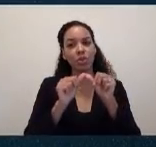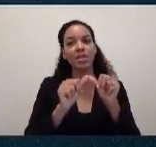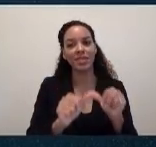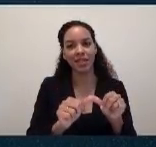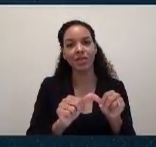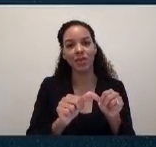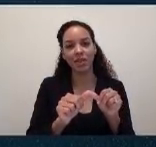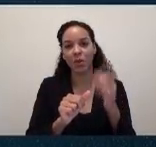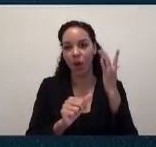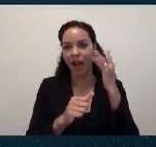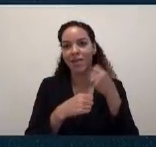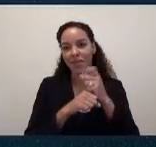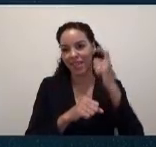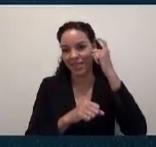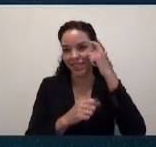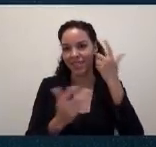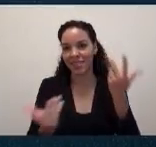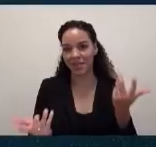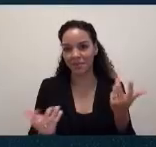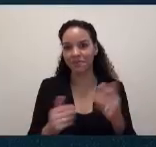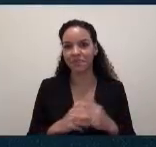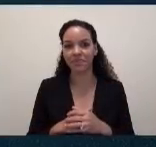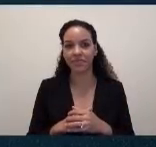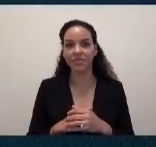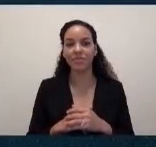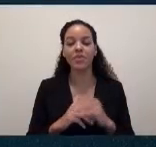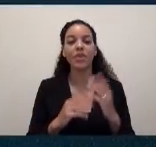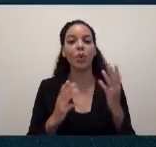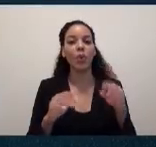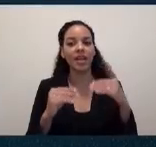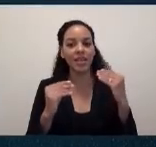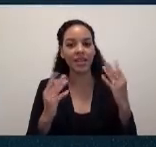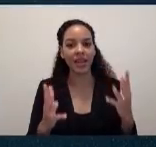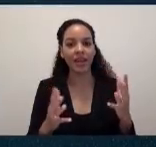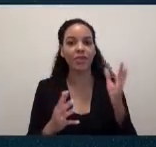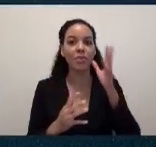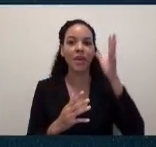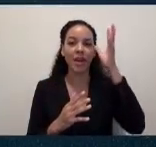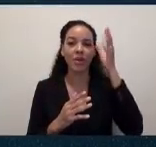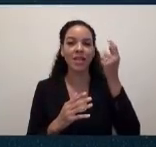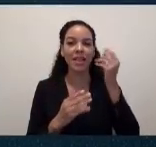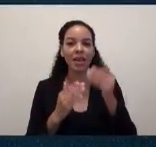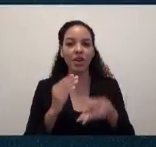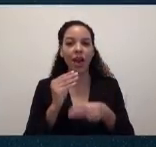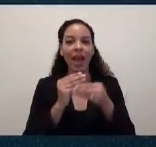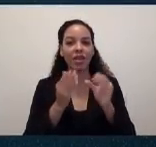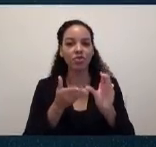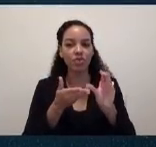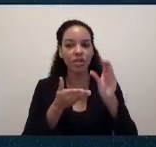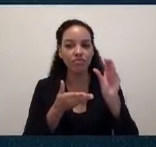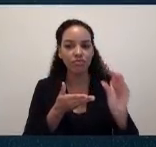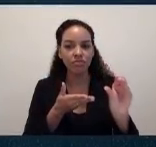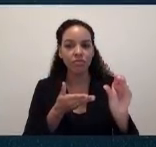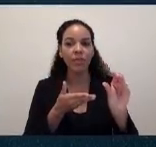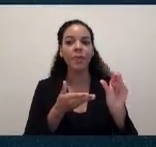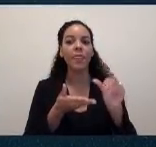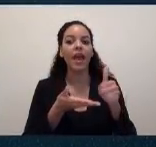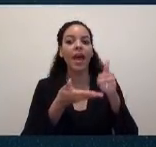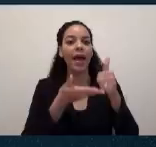Just give parents that extra bit that allows you to take care of essential needs for your family.